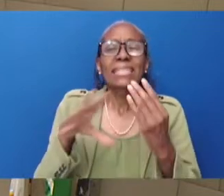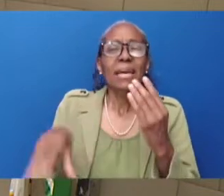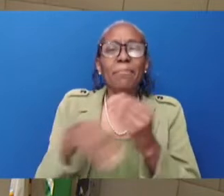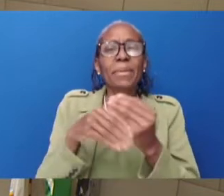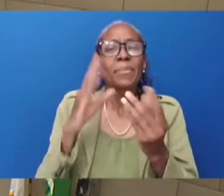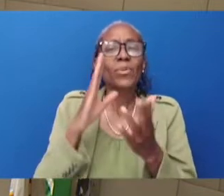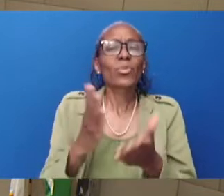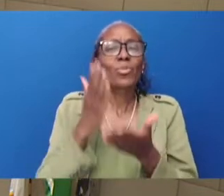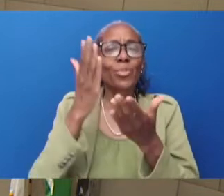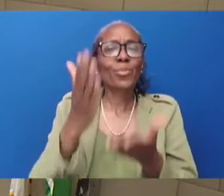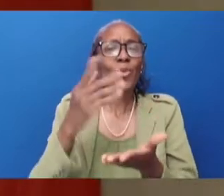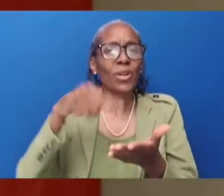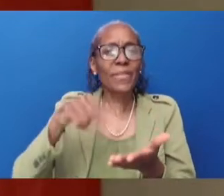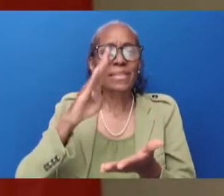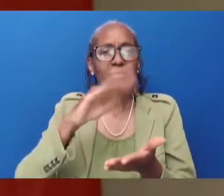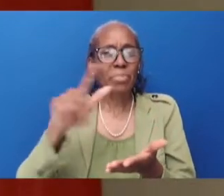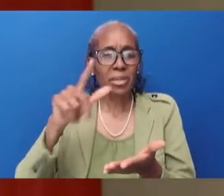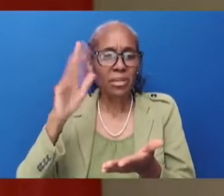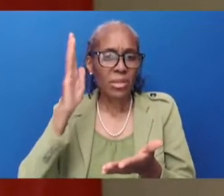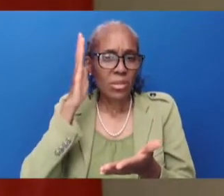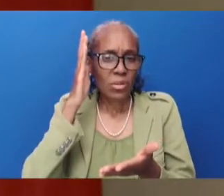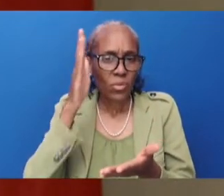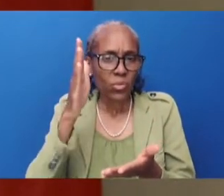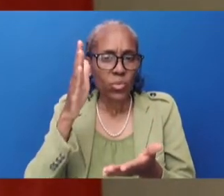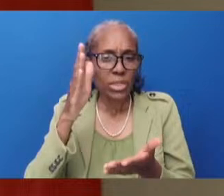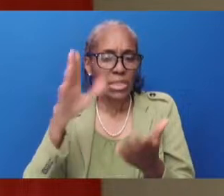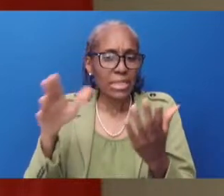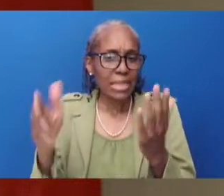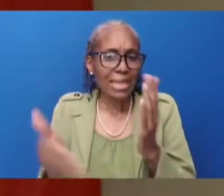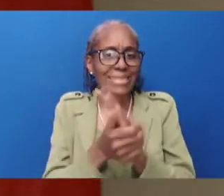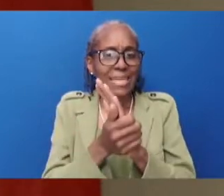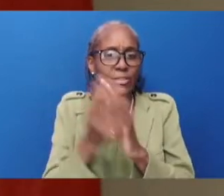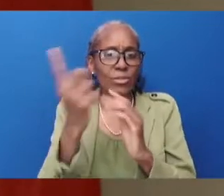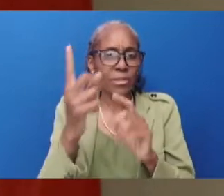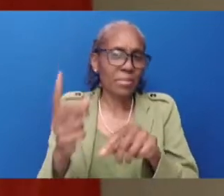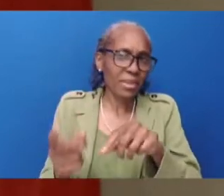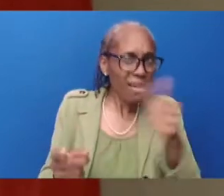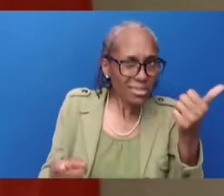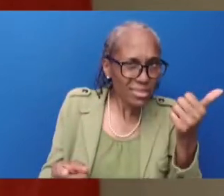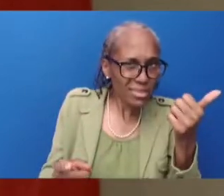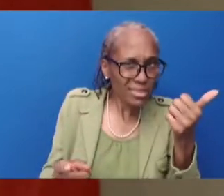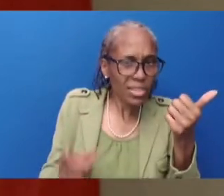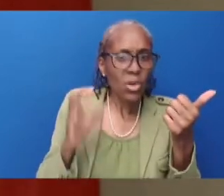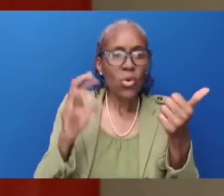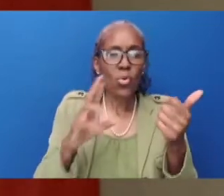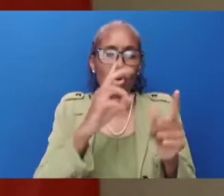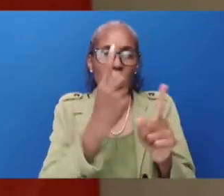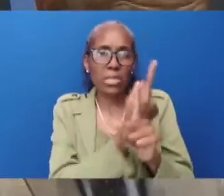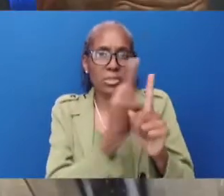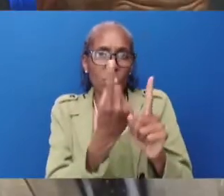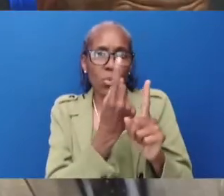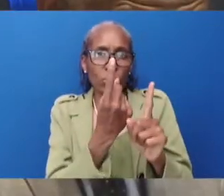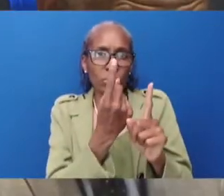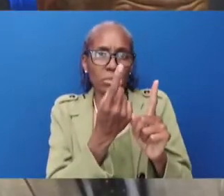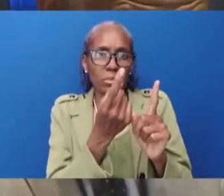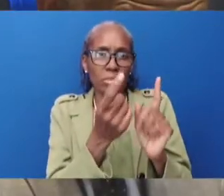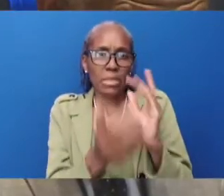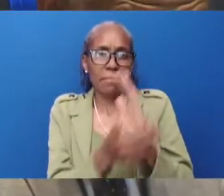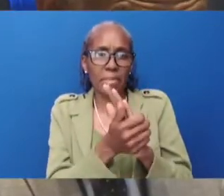ONE QUESTION, IS THIS THE AMENDMENT THAT IS GOING TO BE PROPOSED IN